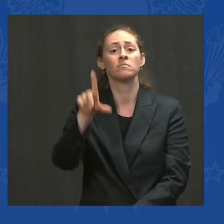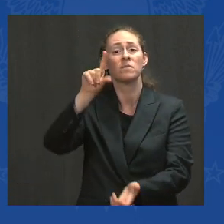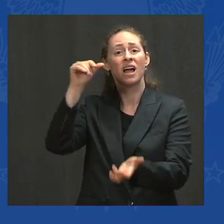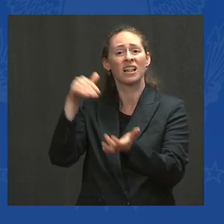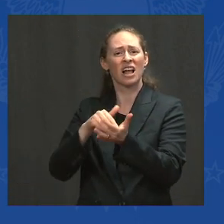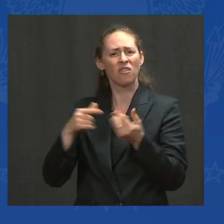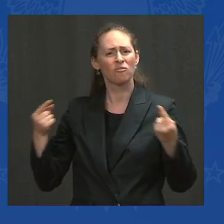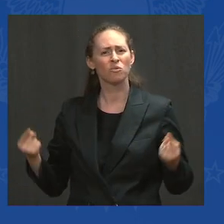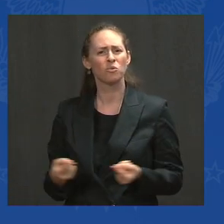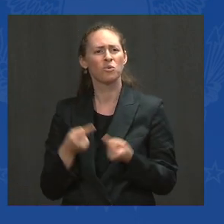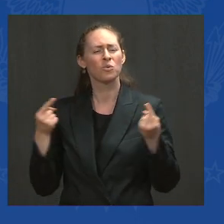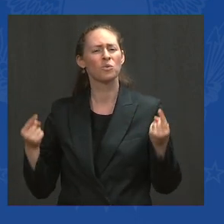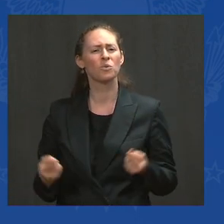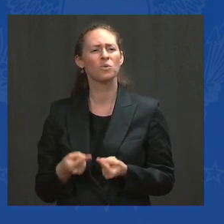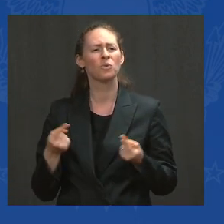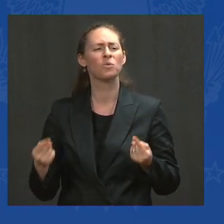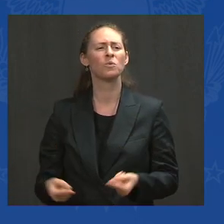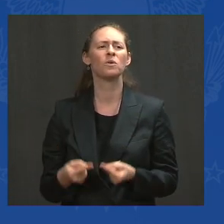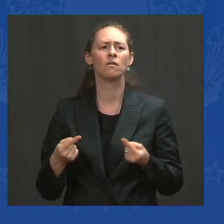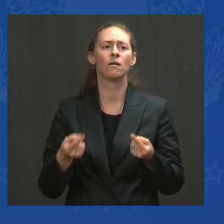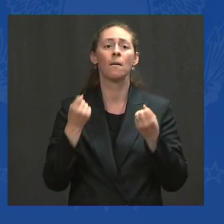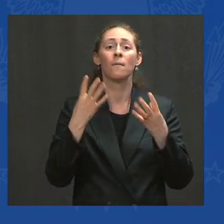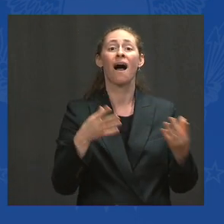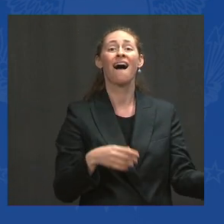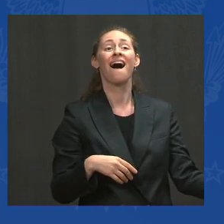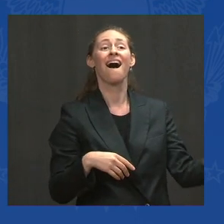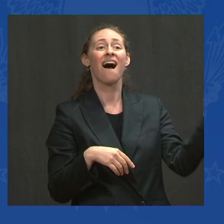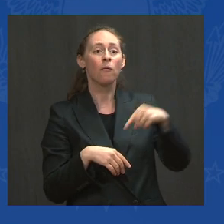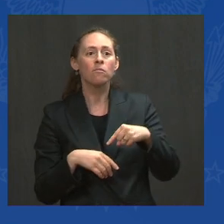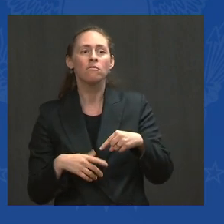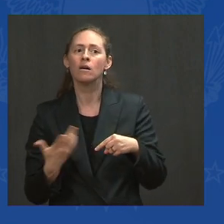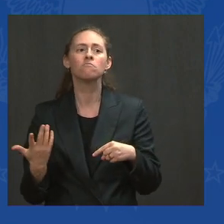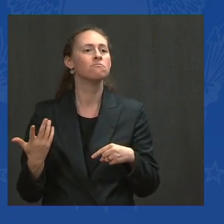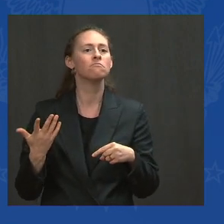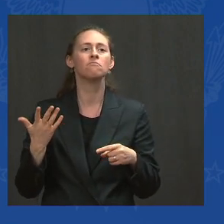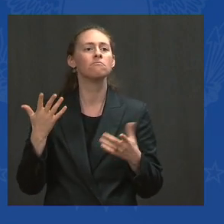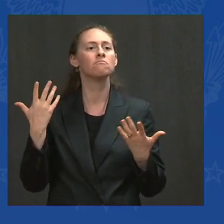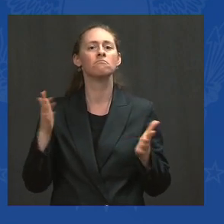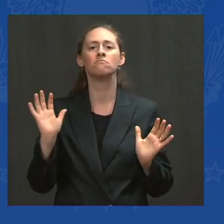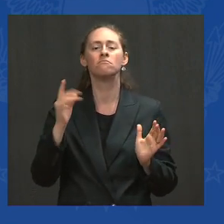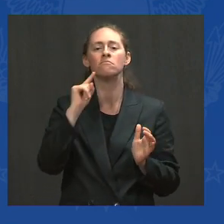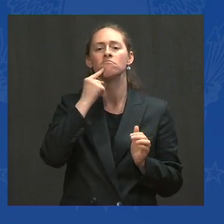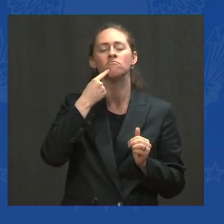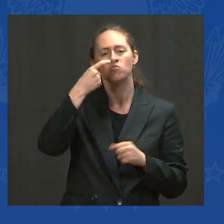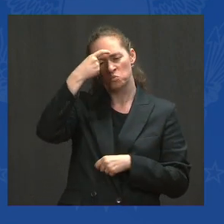thousands coming home with unseen trauma to their mental health -- I will not send another